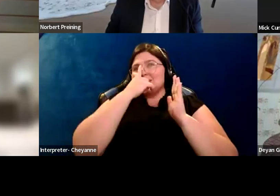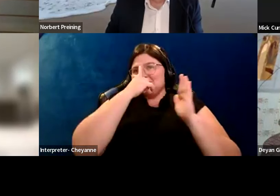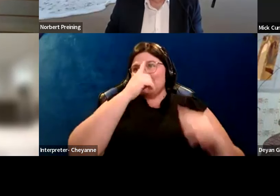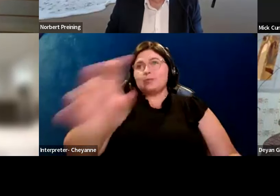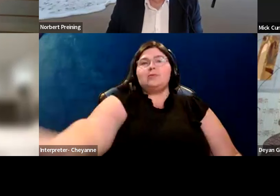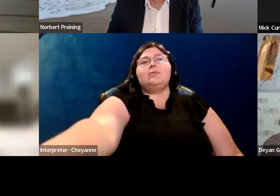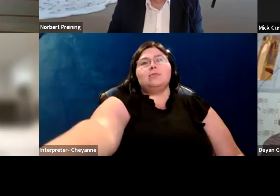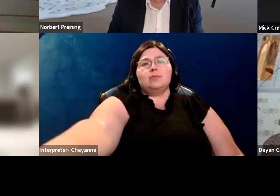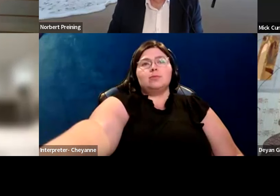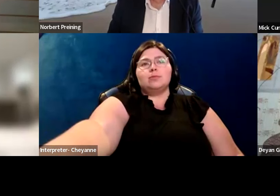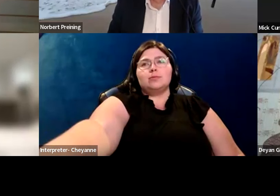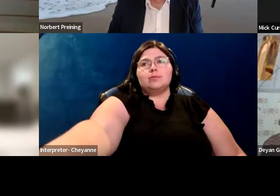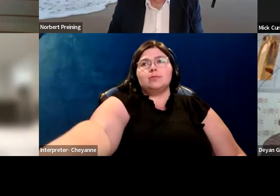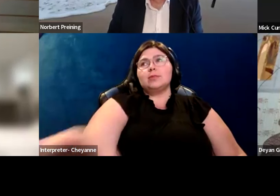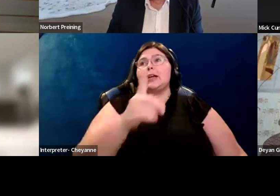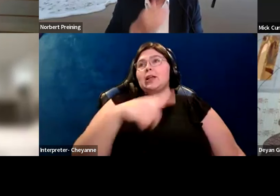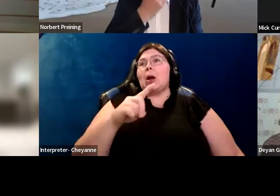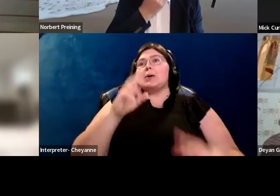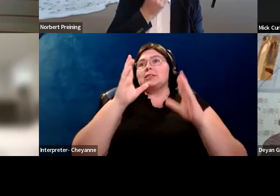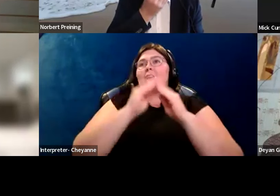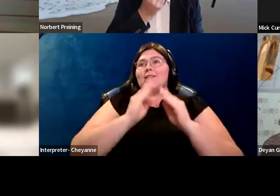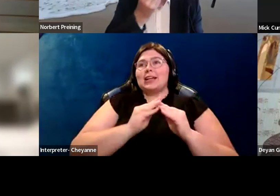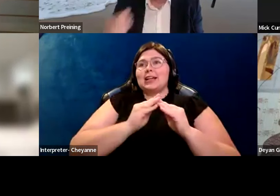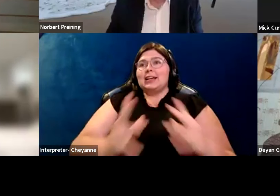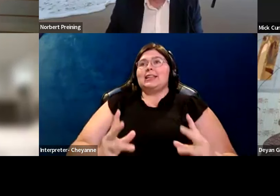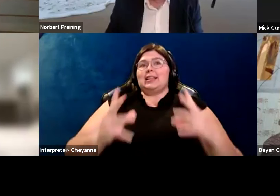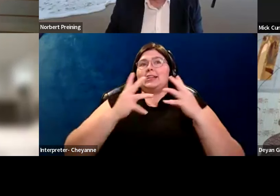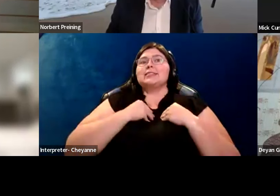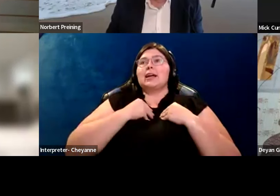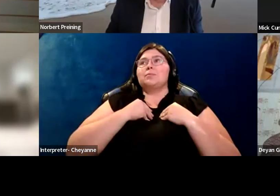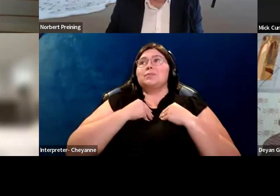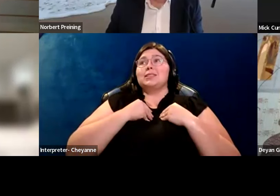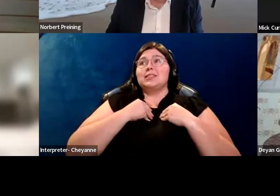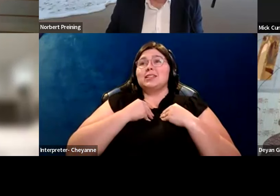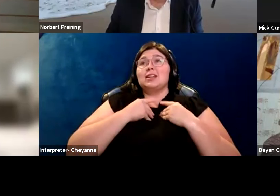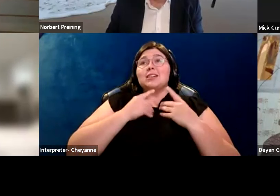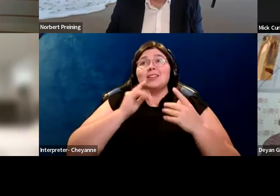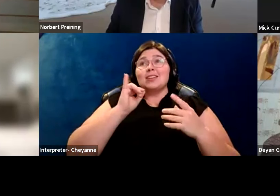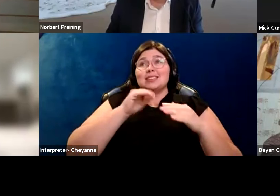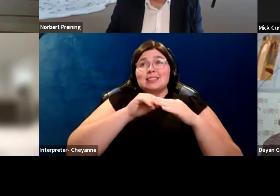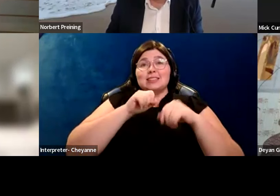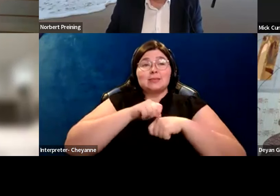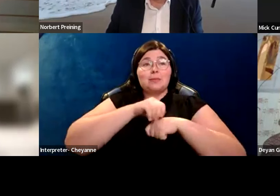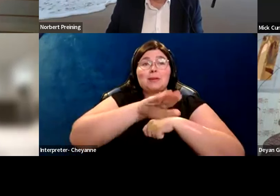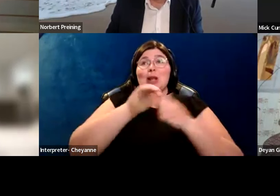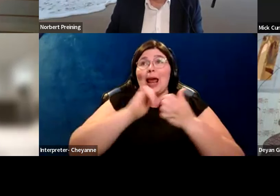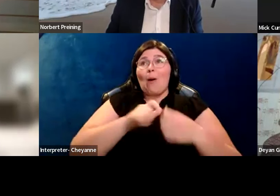those conferences, they accept submissions in LaTeX format. So I hope that they can adopt the tools